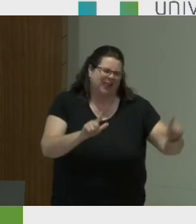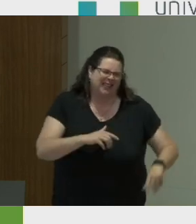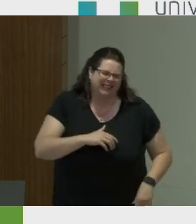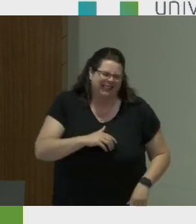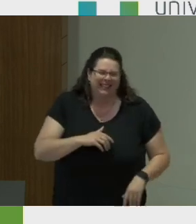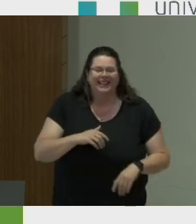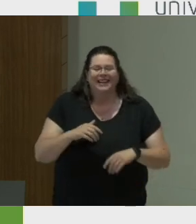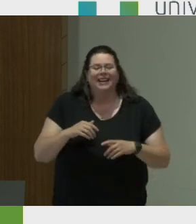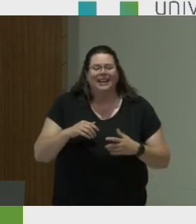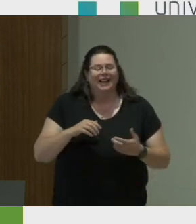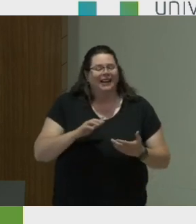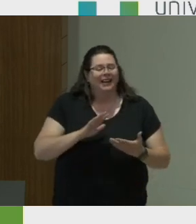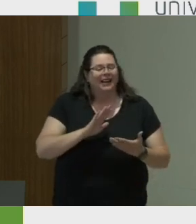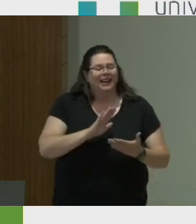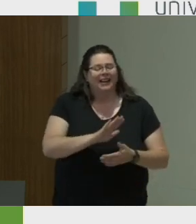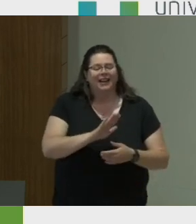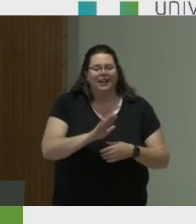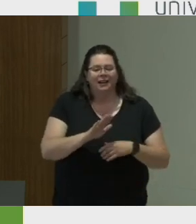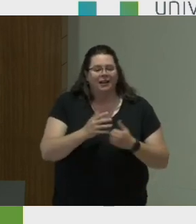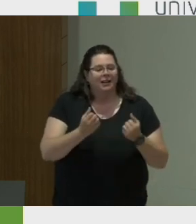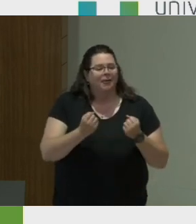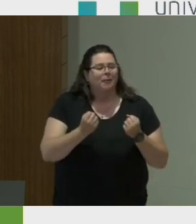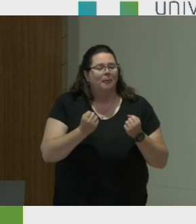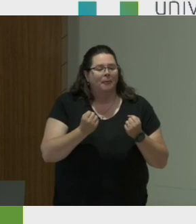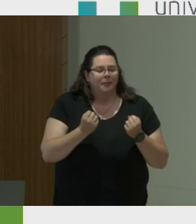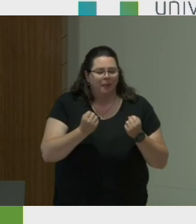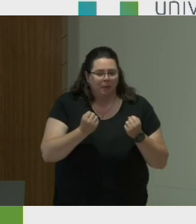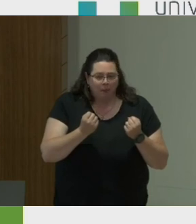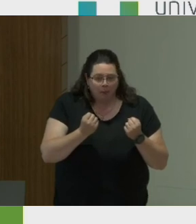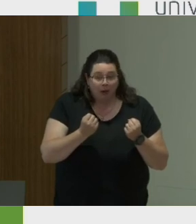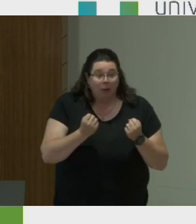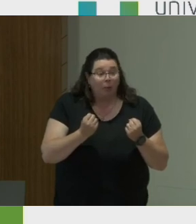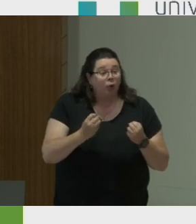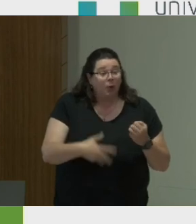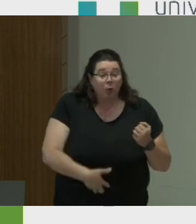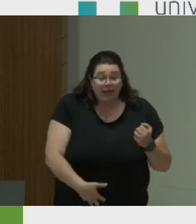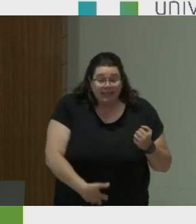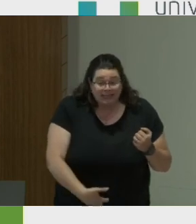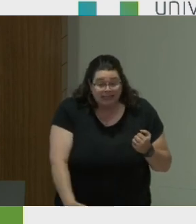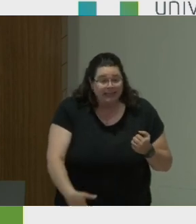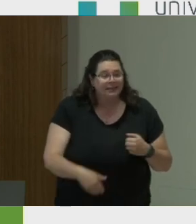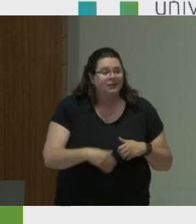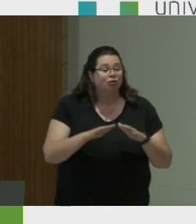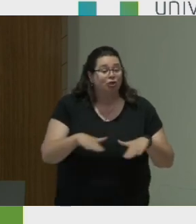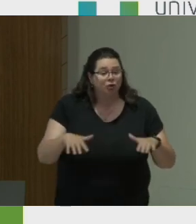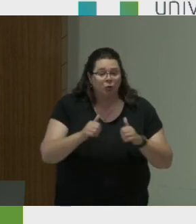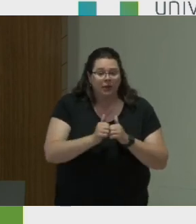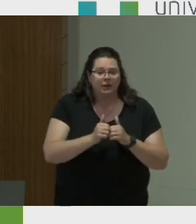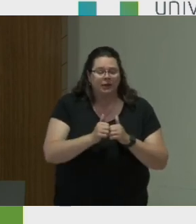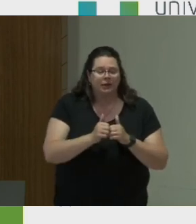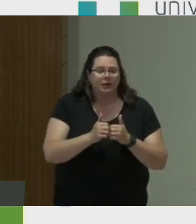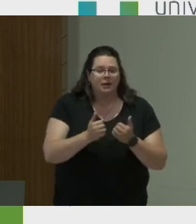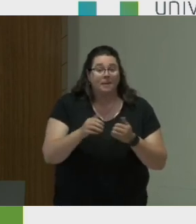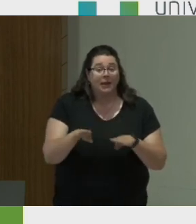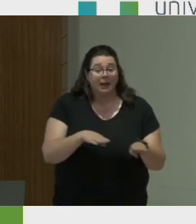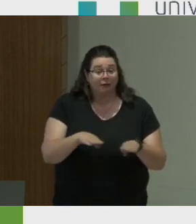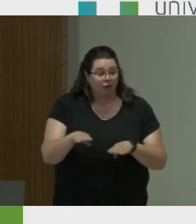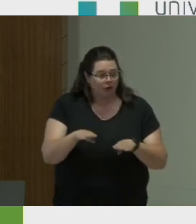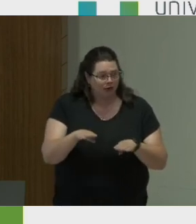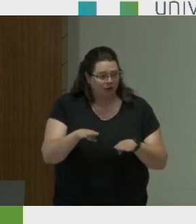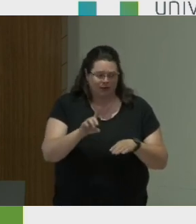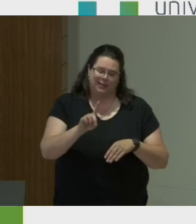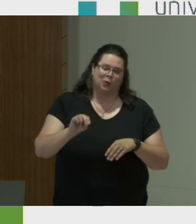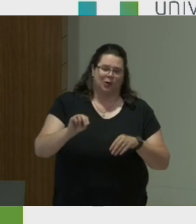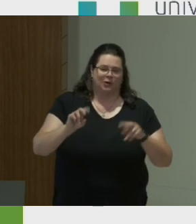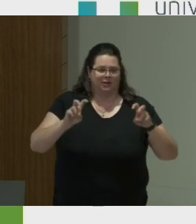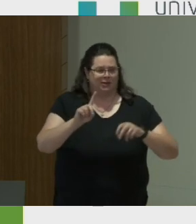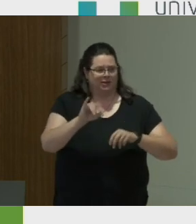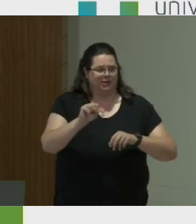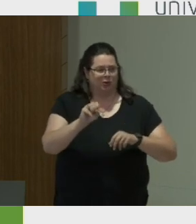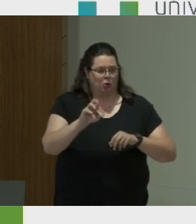twins and multiple pregnancies, children with behavioral disorders, and we have